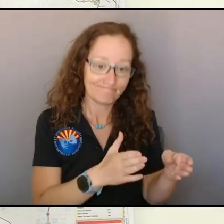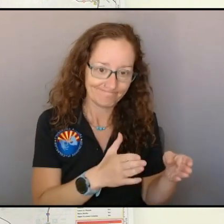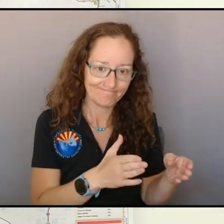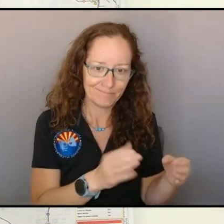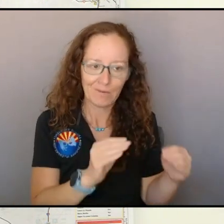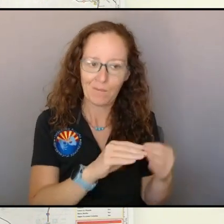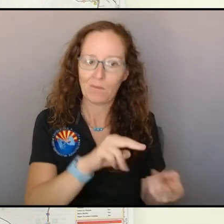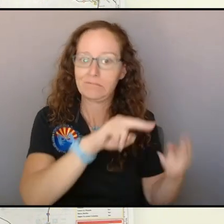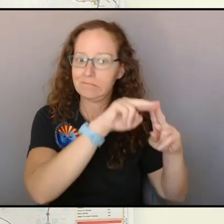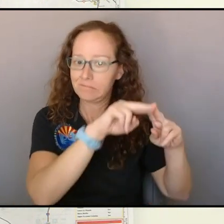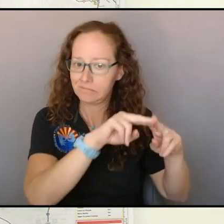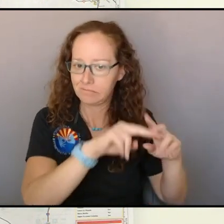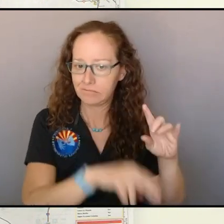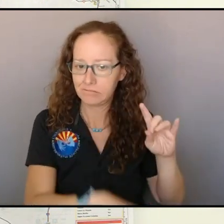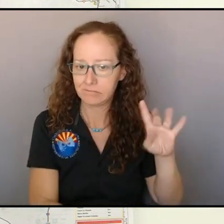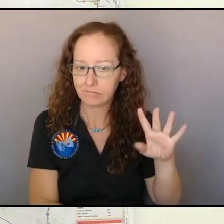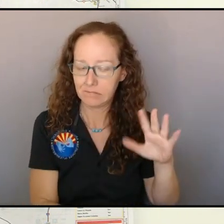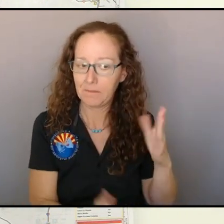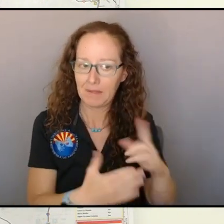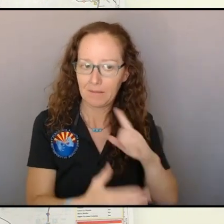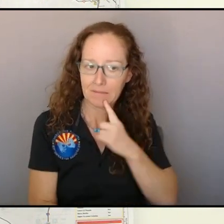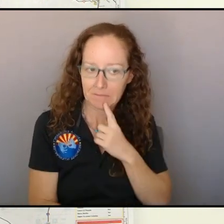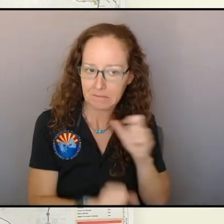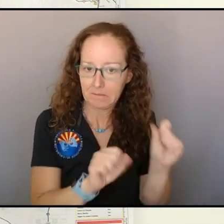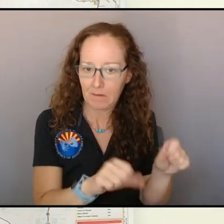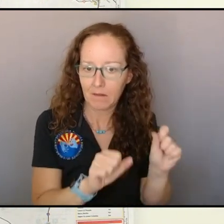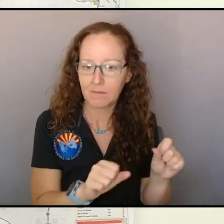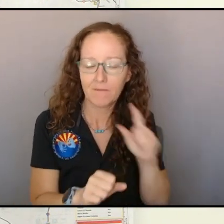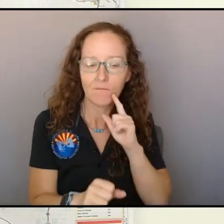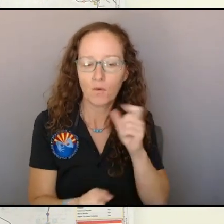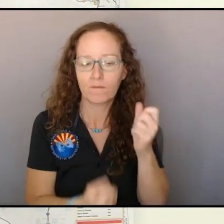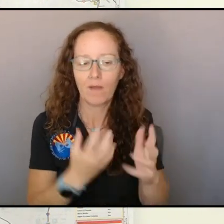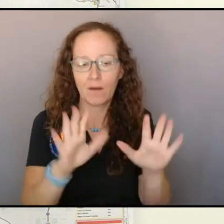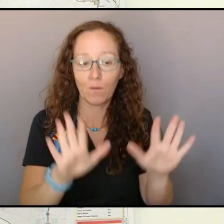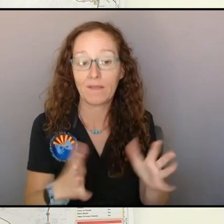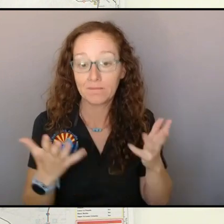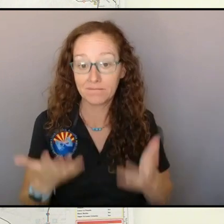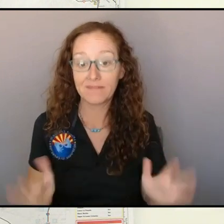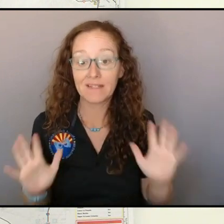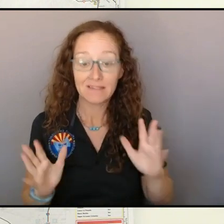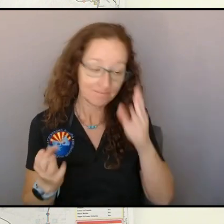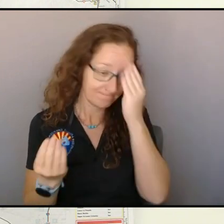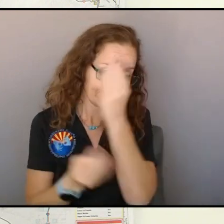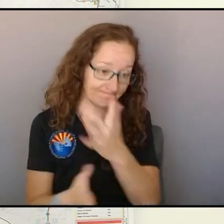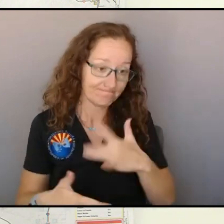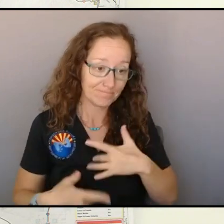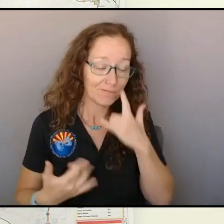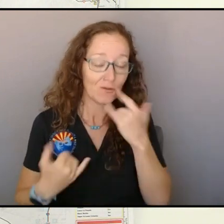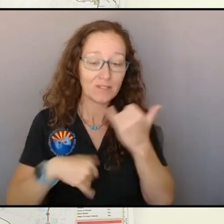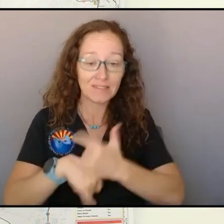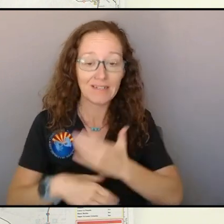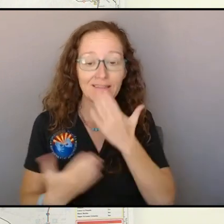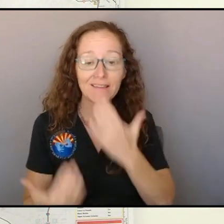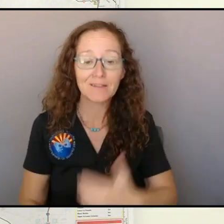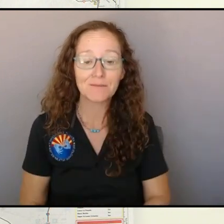possibly critical for fire weather. And that's your Fire Weather Update for the day. Thank you.